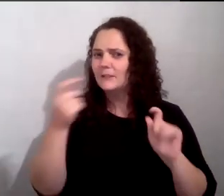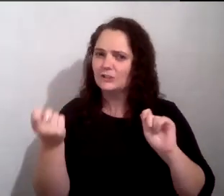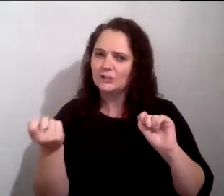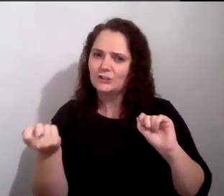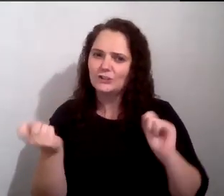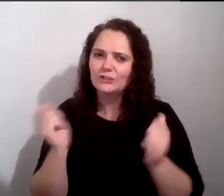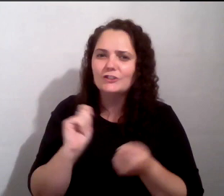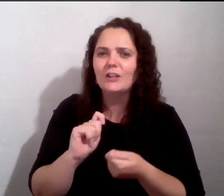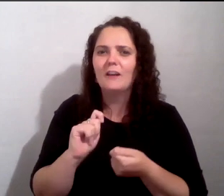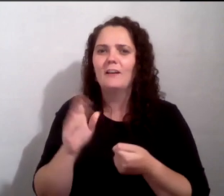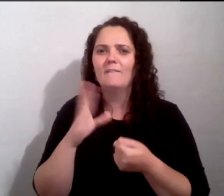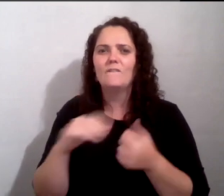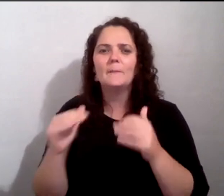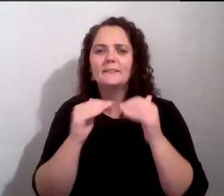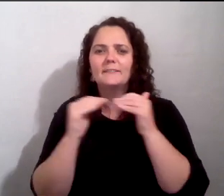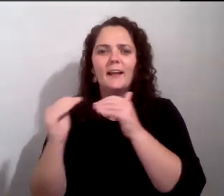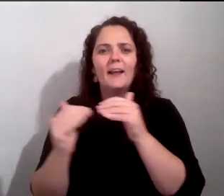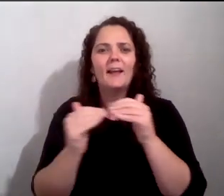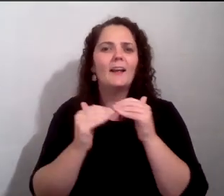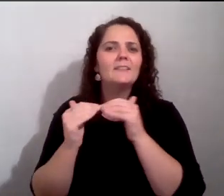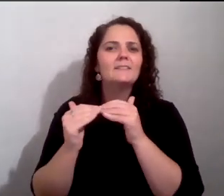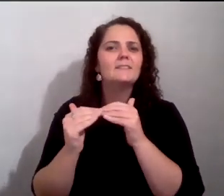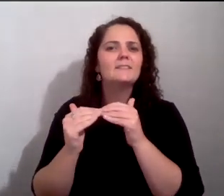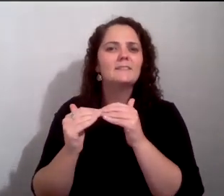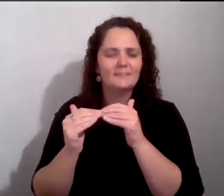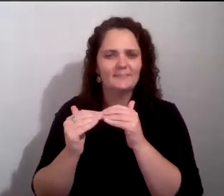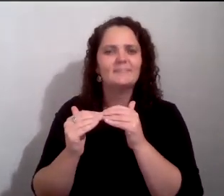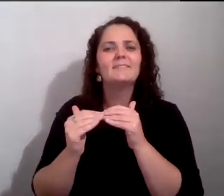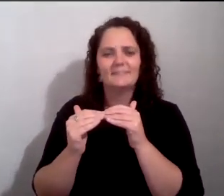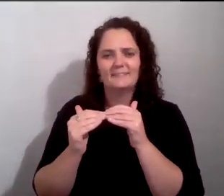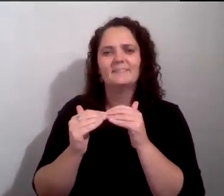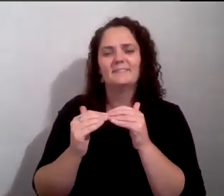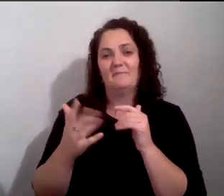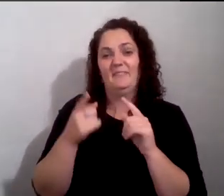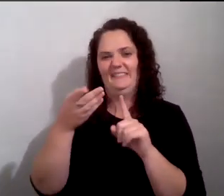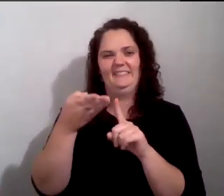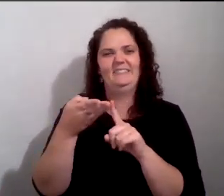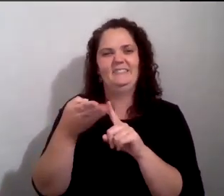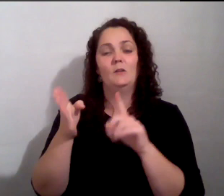standards and hierarchies were being maintained. Modernism's challenge